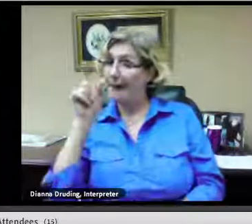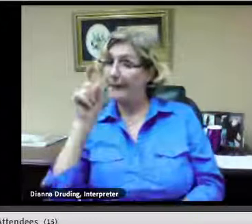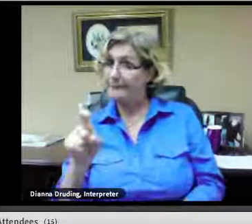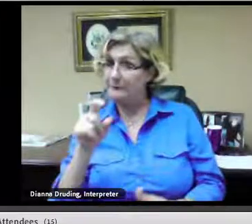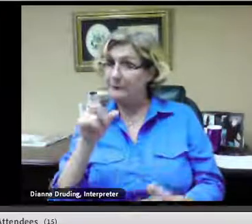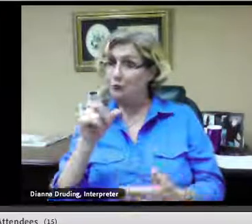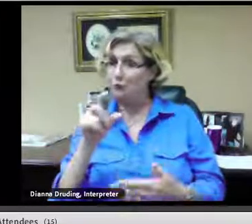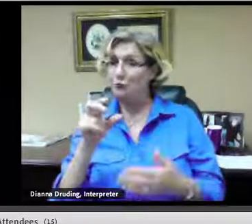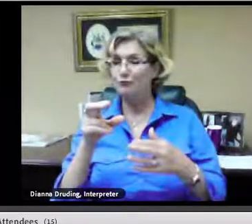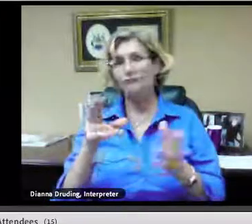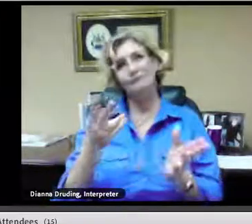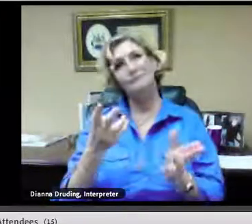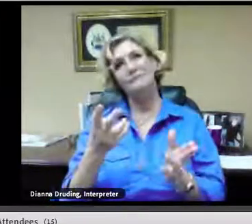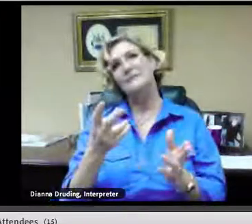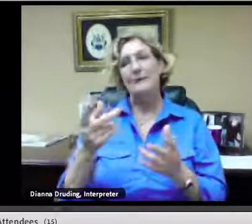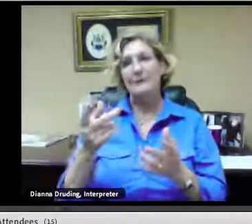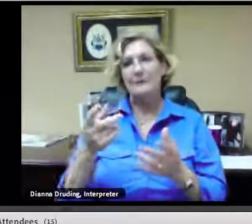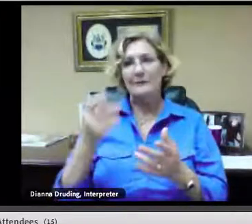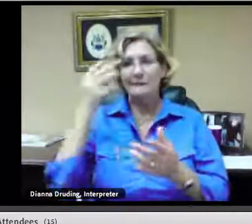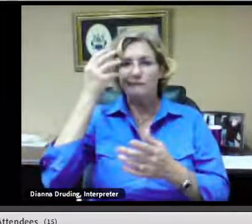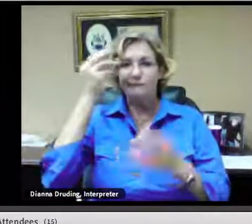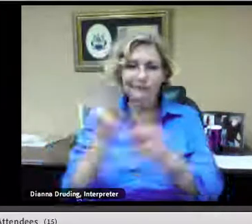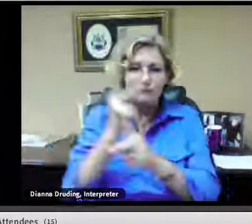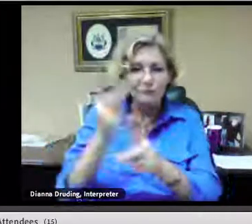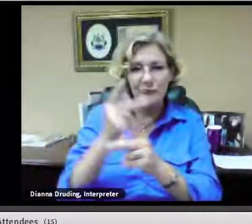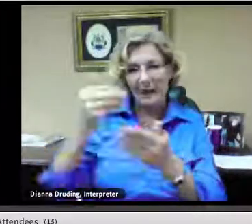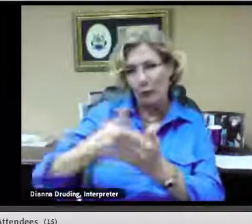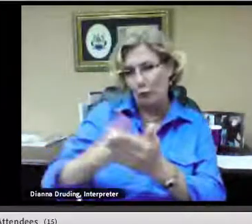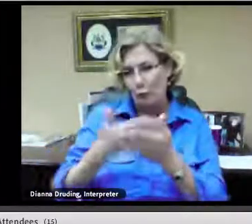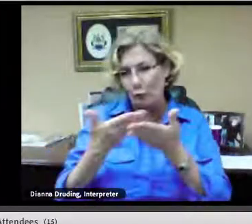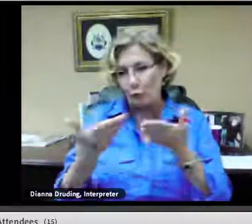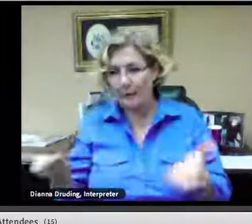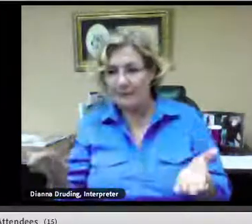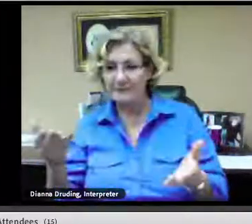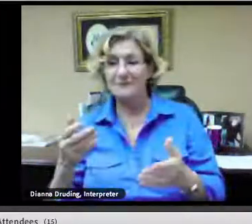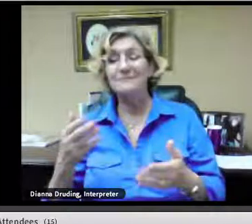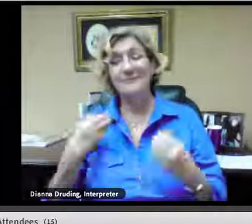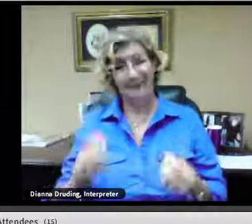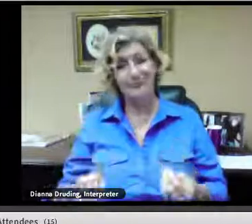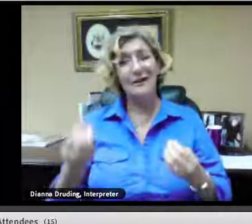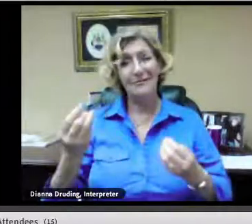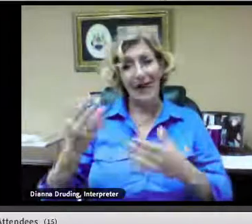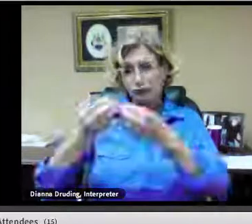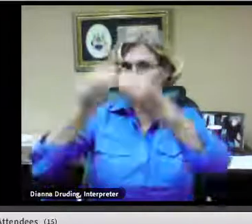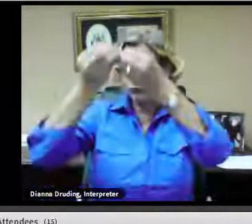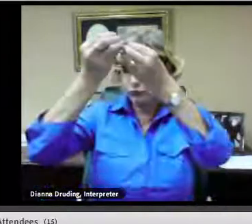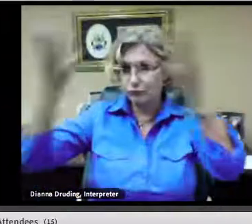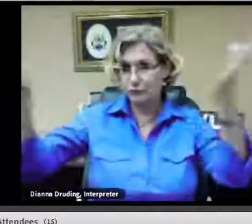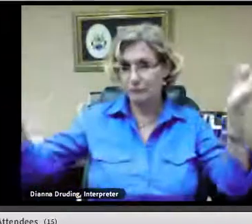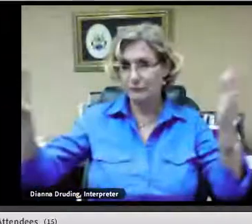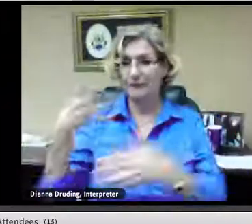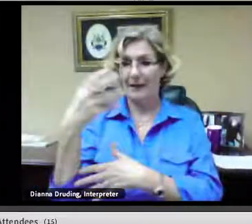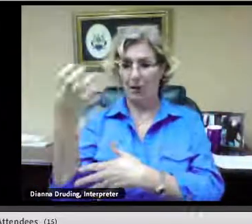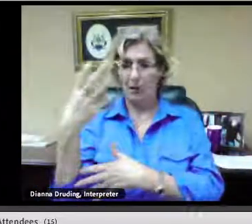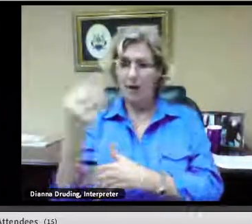There are a lot of resources out there already on accessibility, how to make your websites accessible,